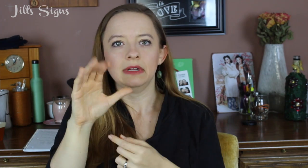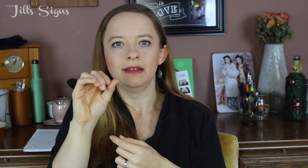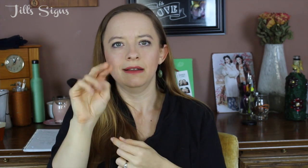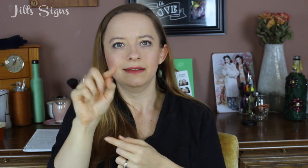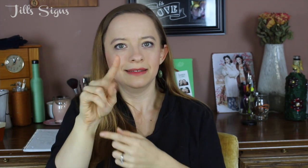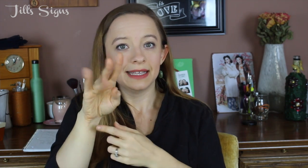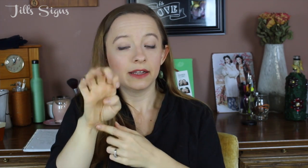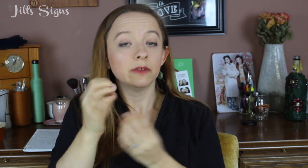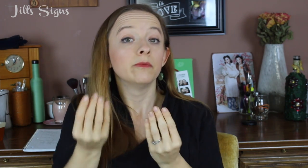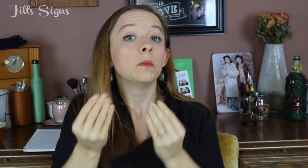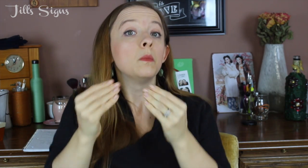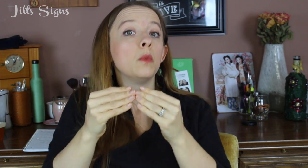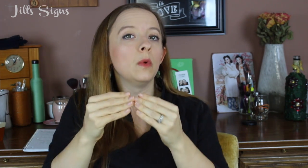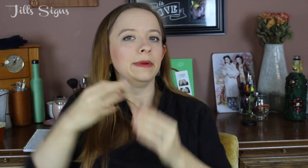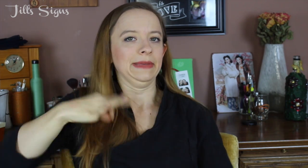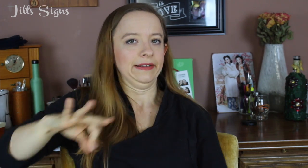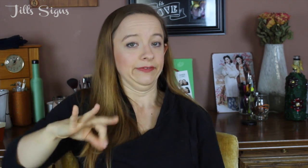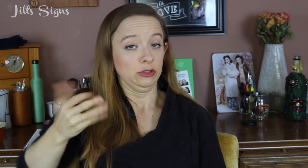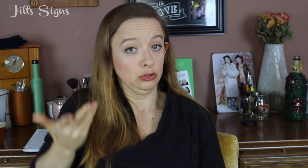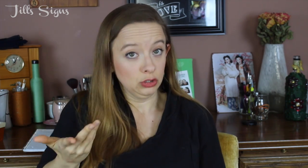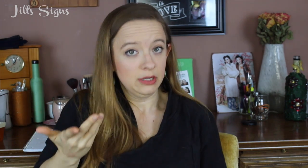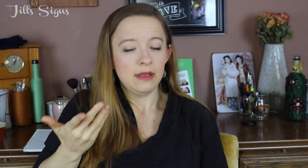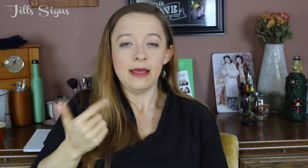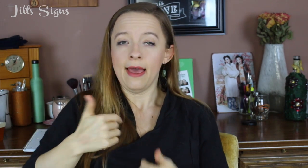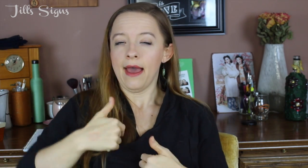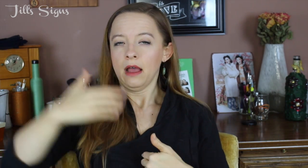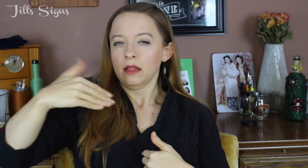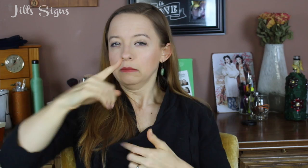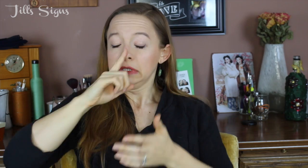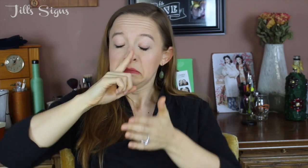that now that are actually considering that consecutive is more beneficial.